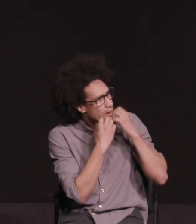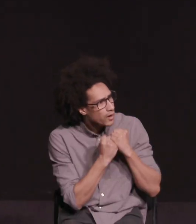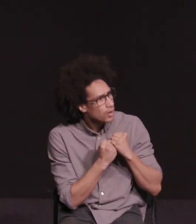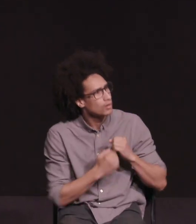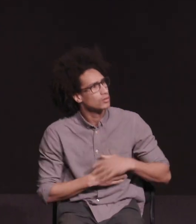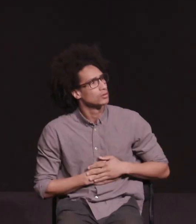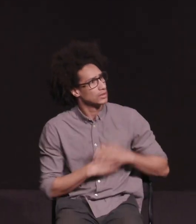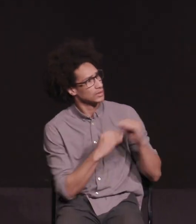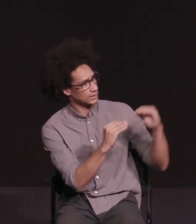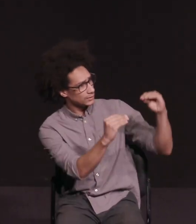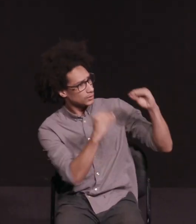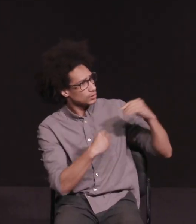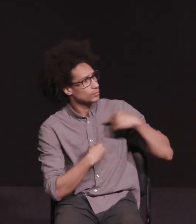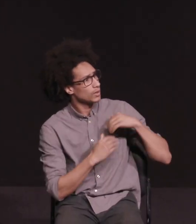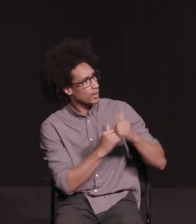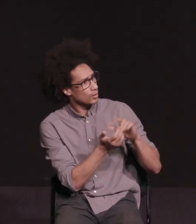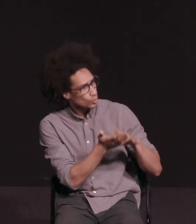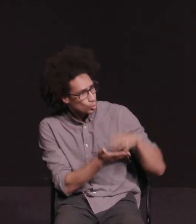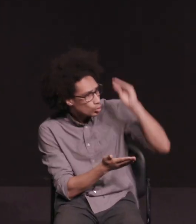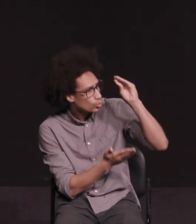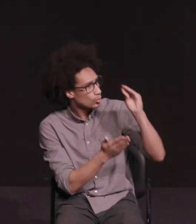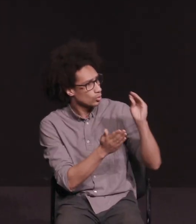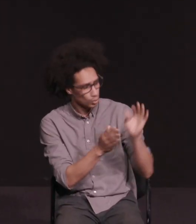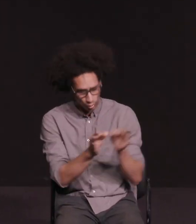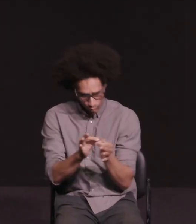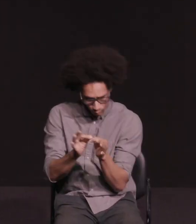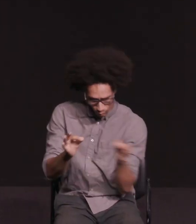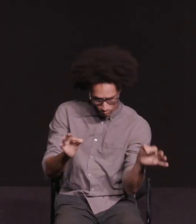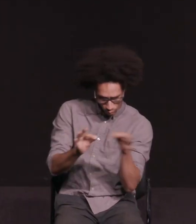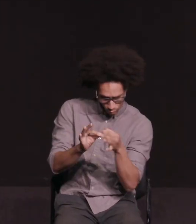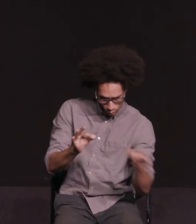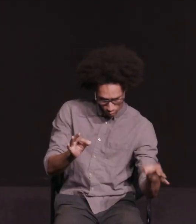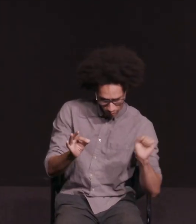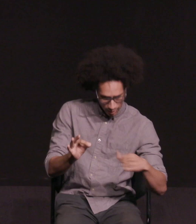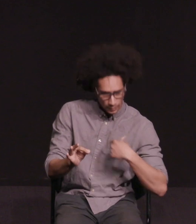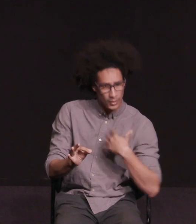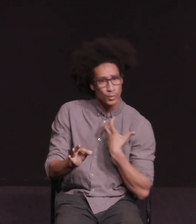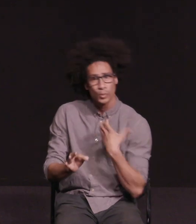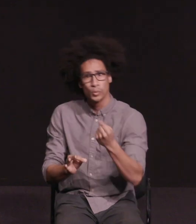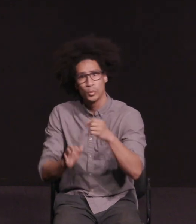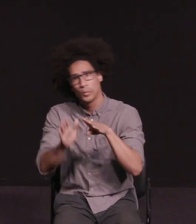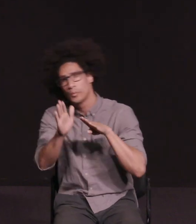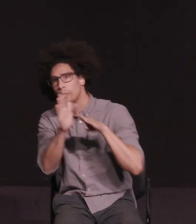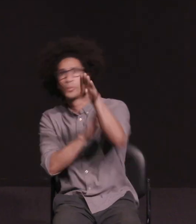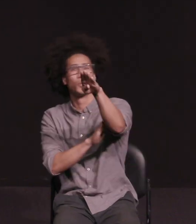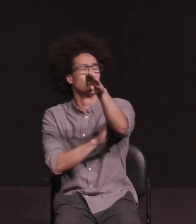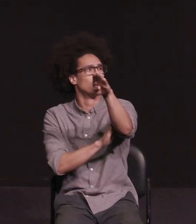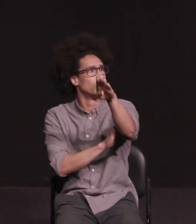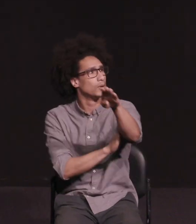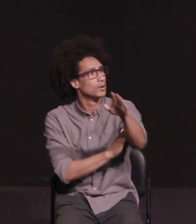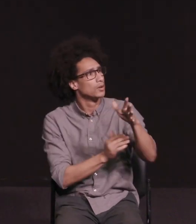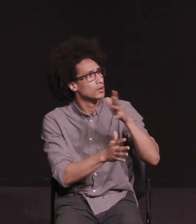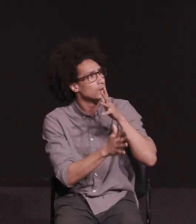Teach me how to learn the words that can take me anywhere. Nana, Nana, read to me.